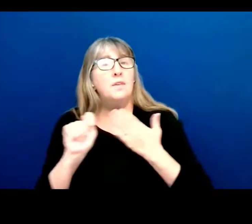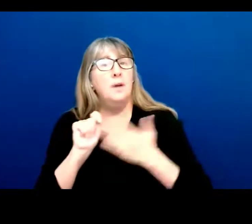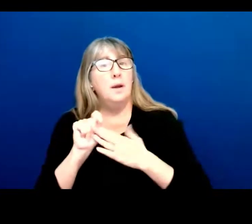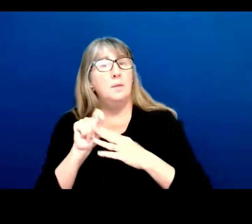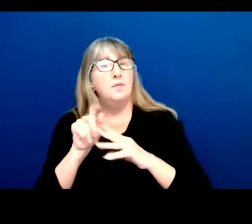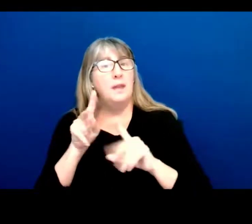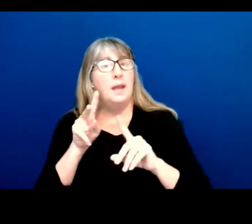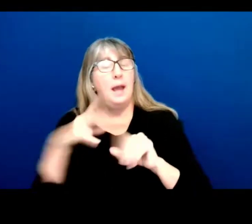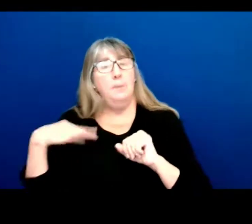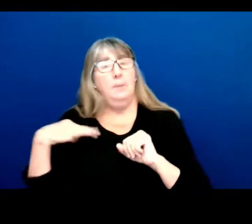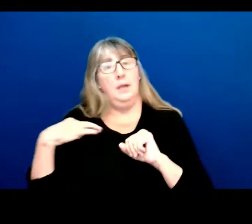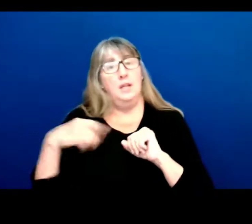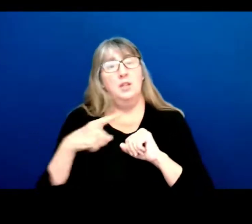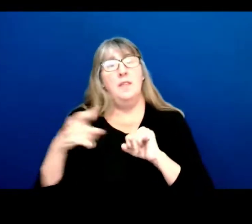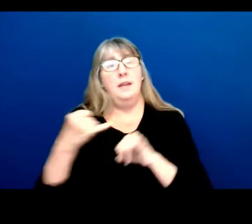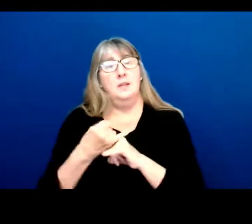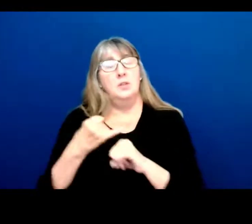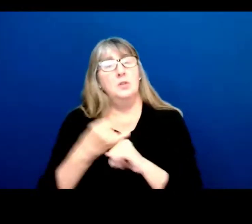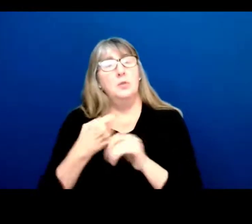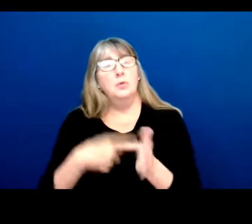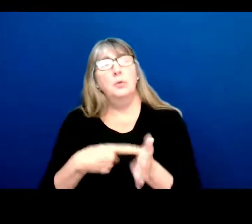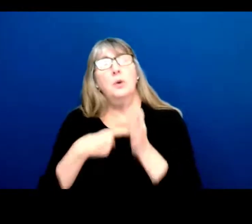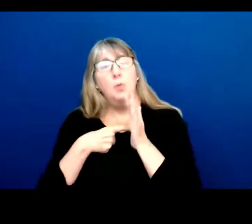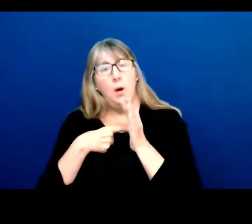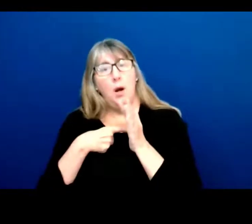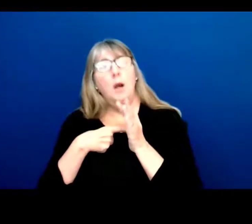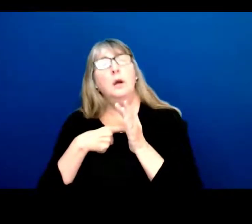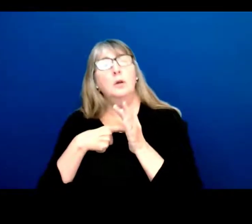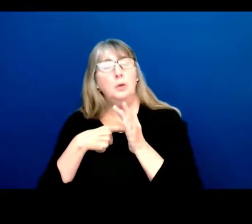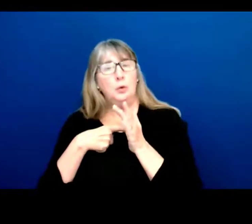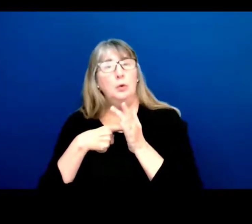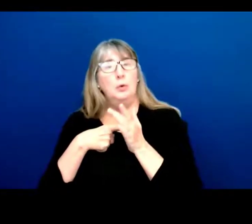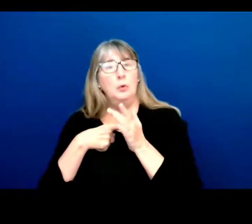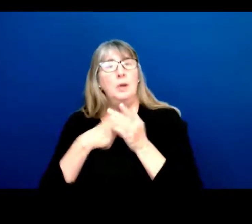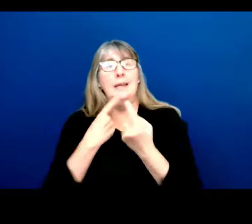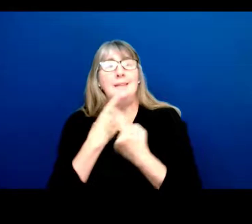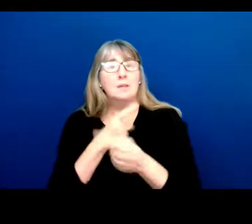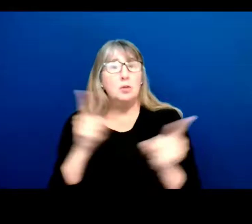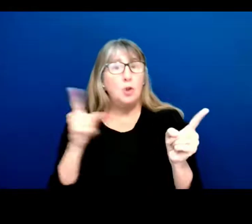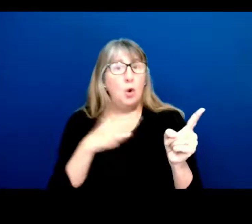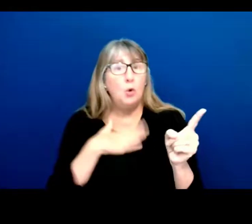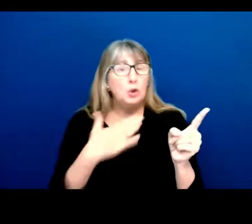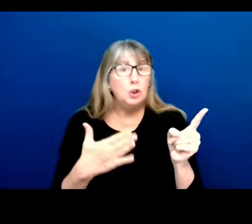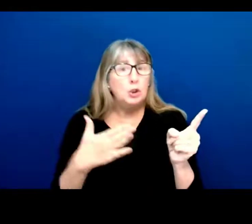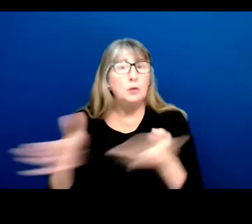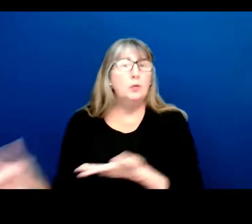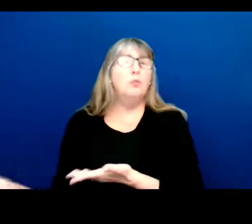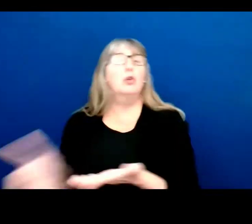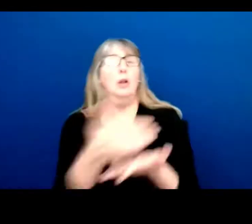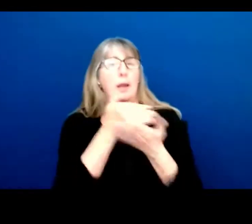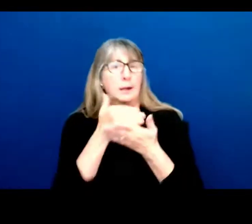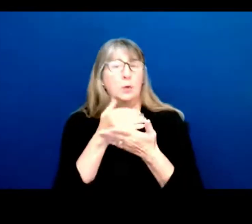the Institution is required to collect disclosures or ensure that you have the disclosure on hand